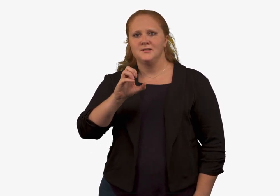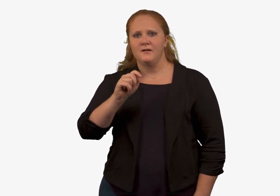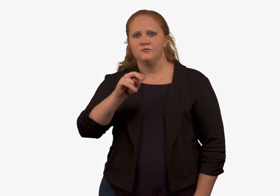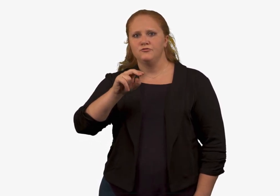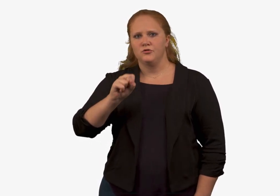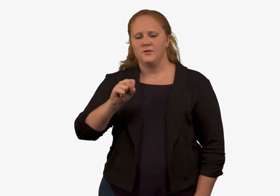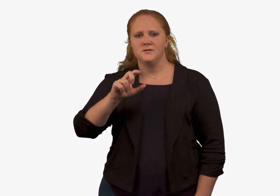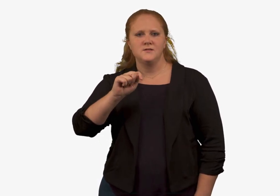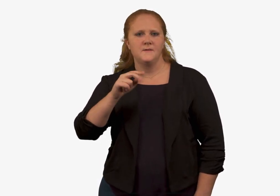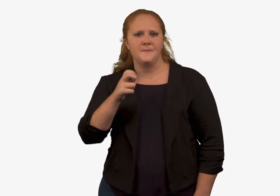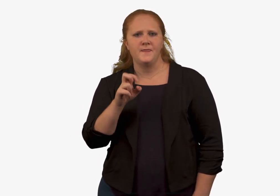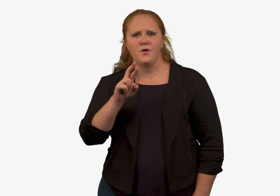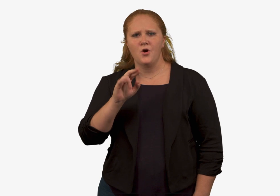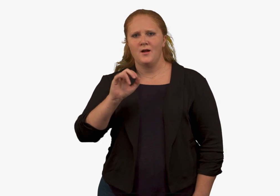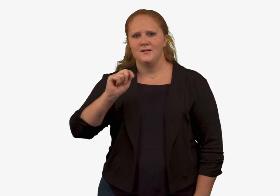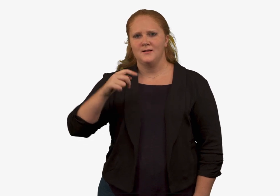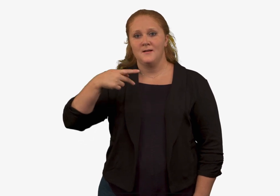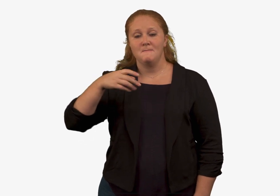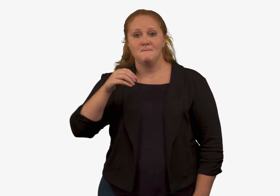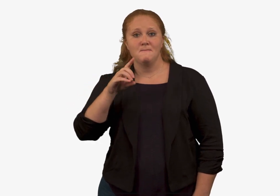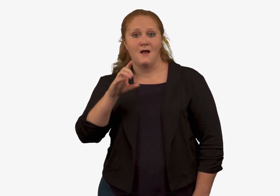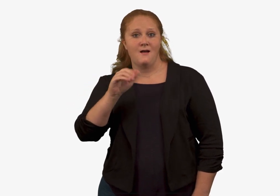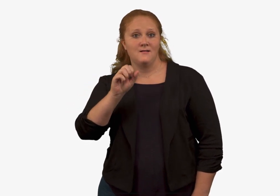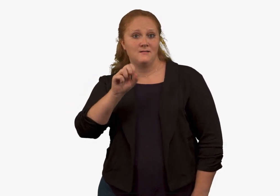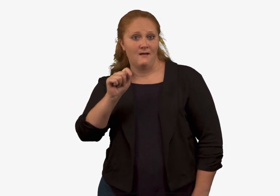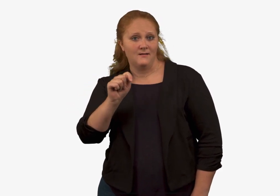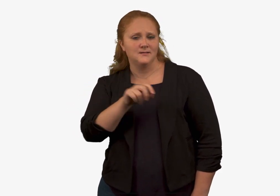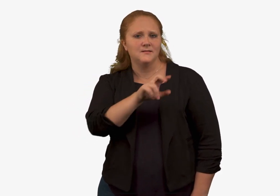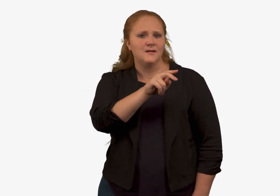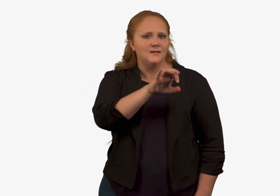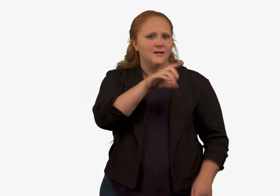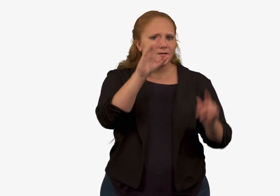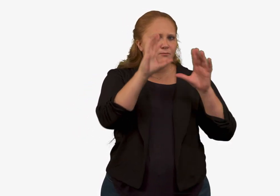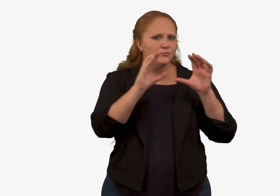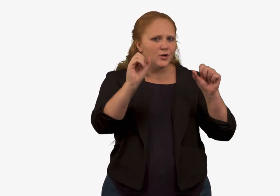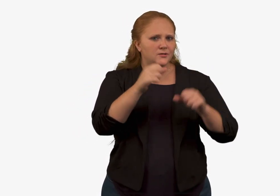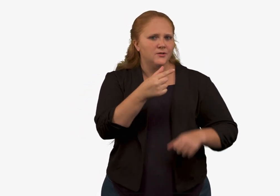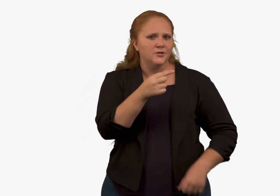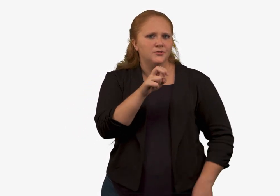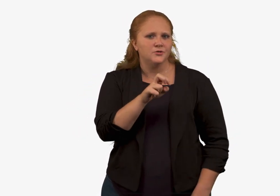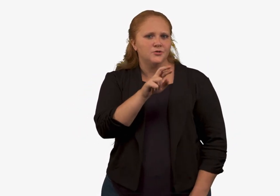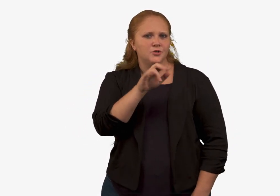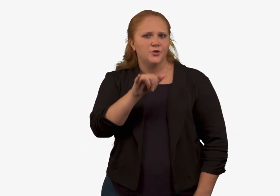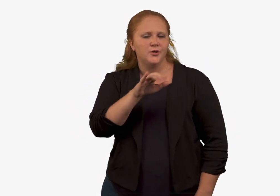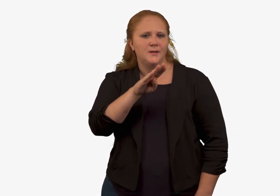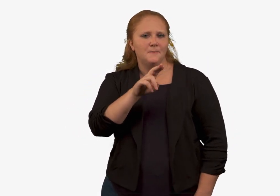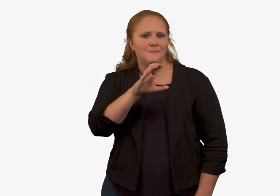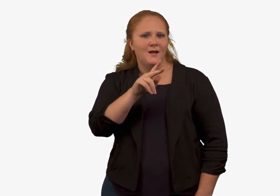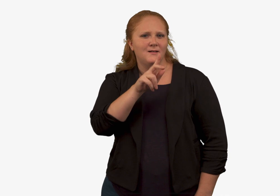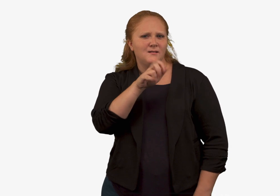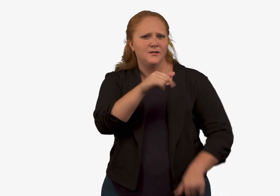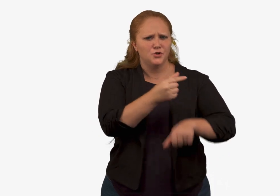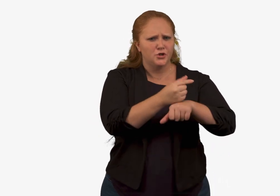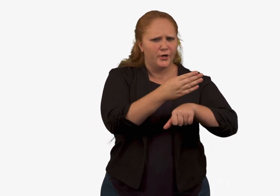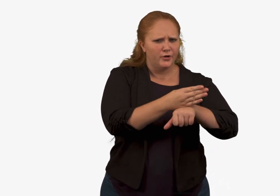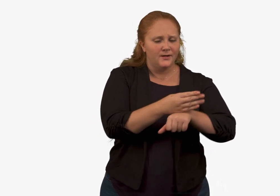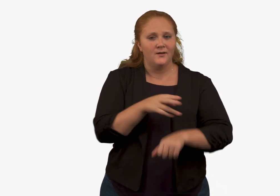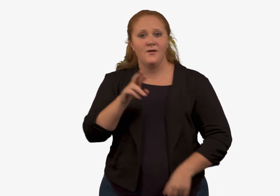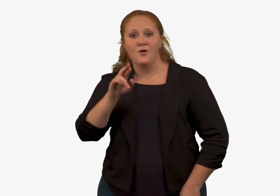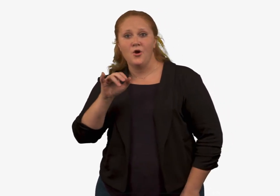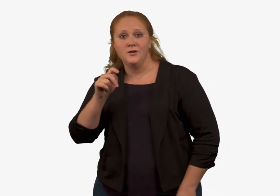Today on Intersections: The RIT Podcast, NTID President Gerry Buckley and RIT Director of